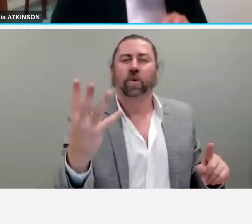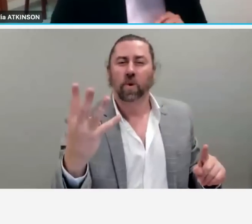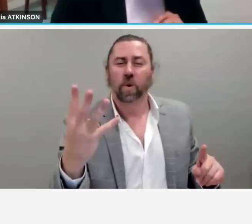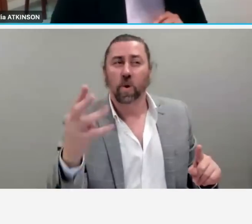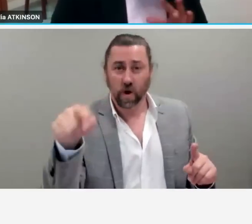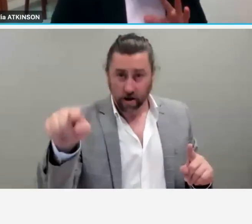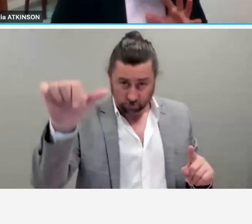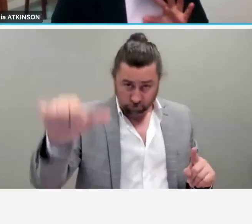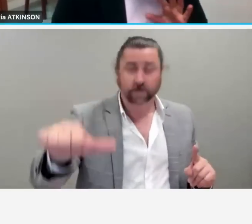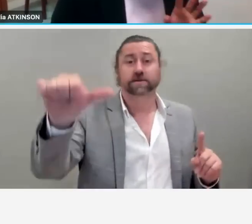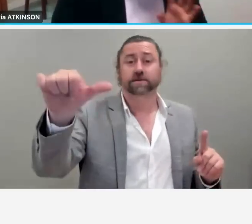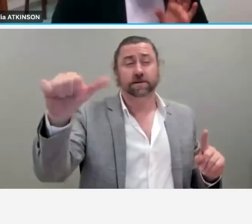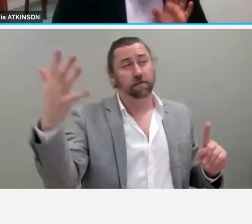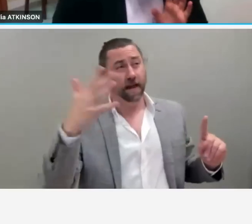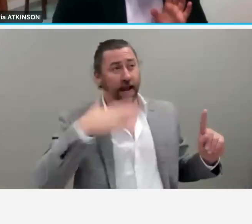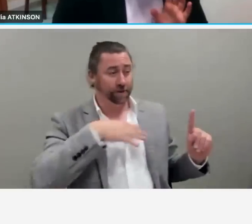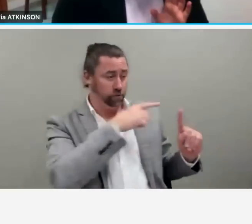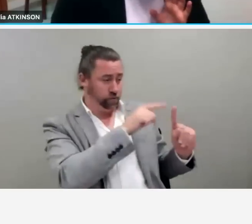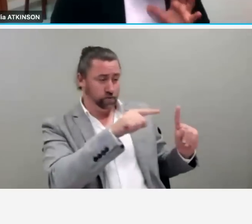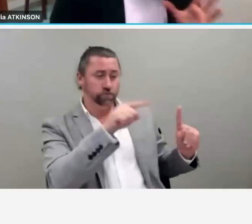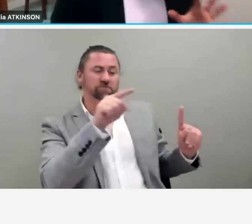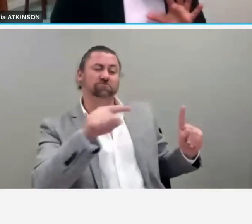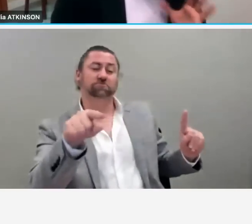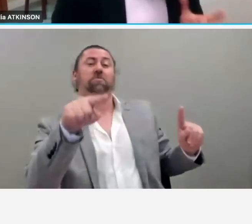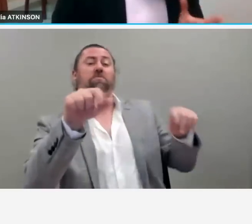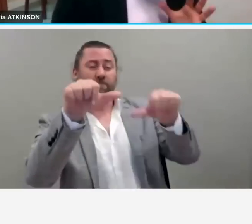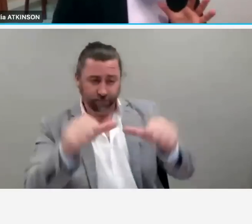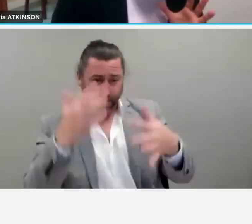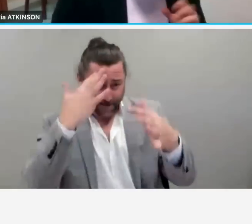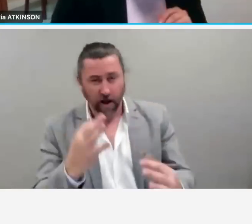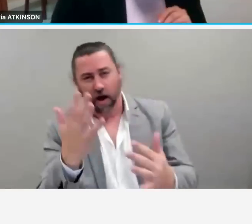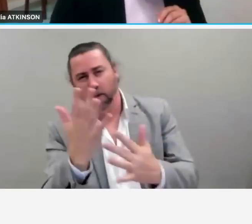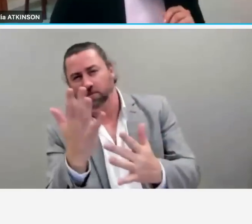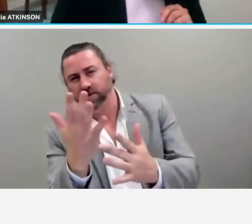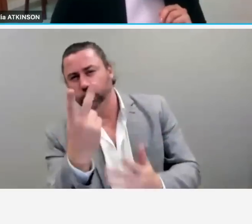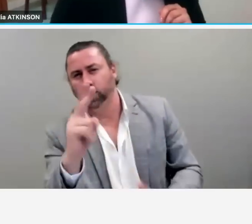about this program sometime mid-23. So that would give us about 12 months for transition